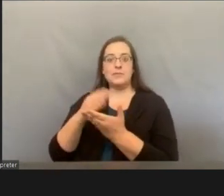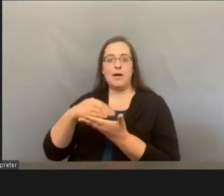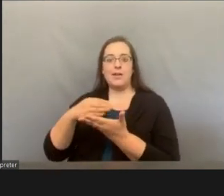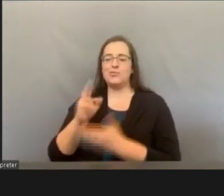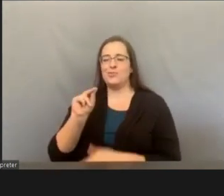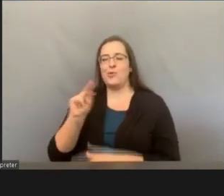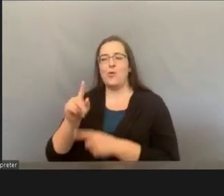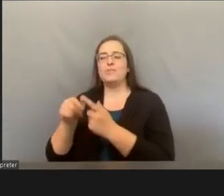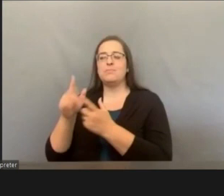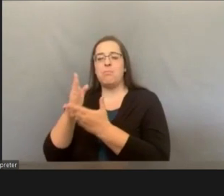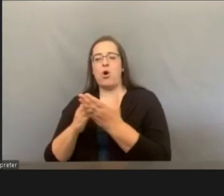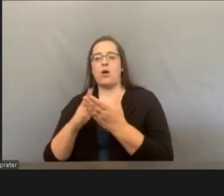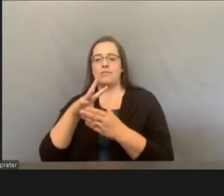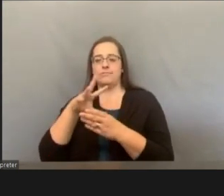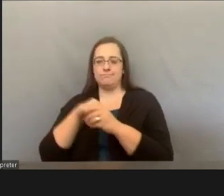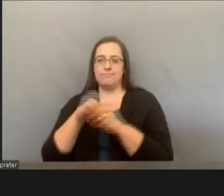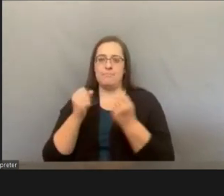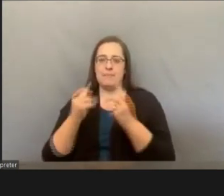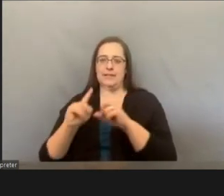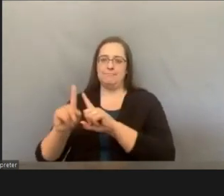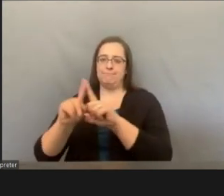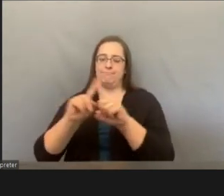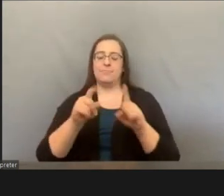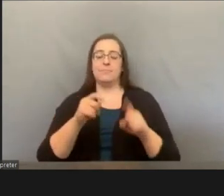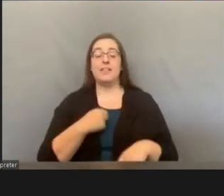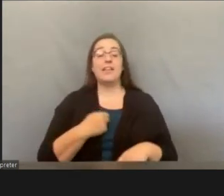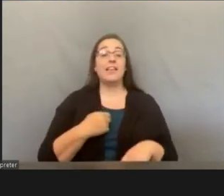RESPONSE. SO NO, IT'S NOT ENOUGH TO GET BY ITSELF.